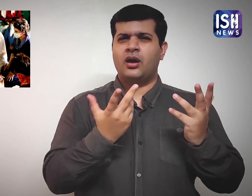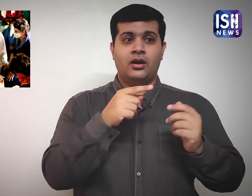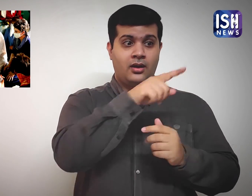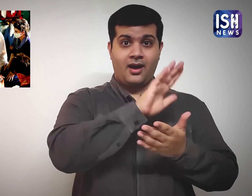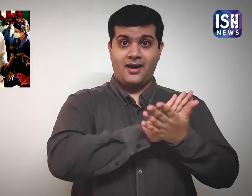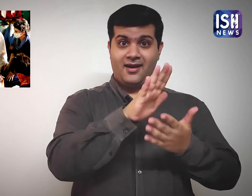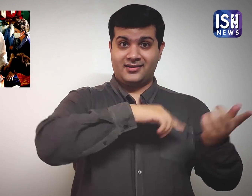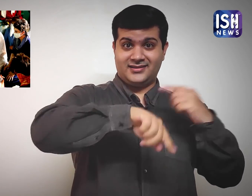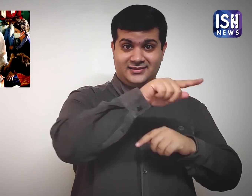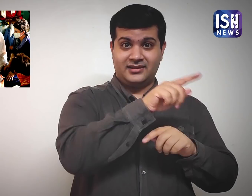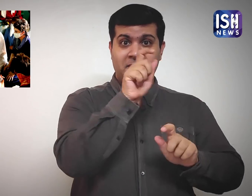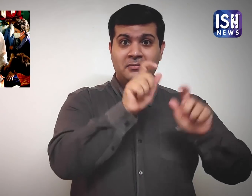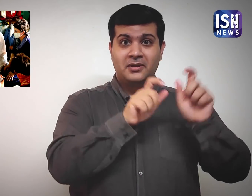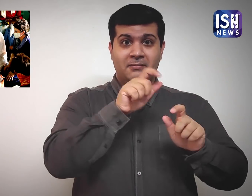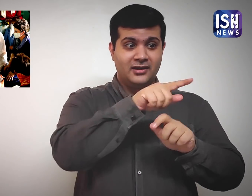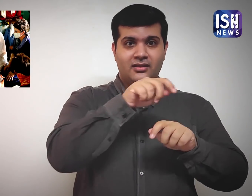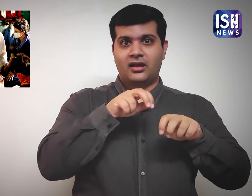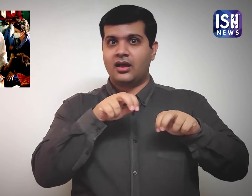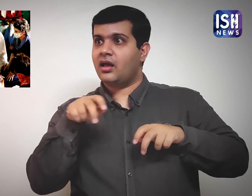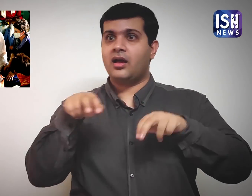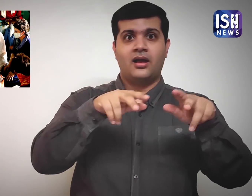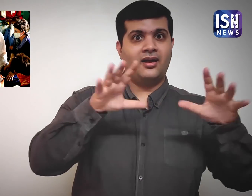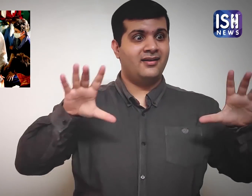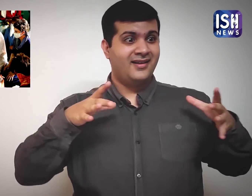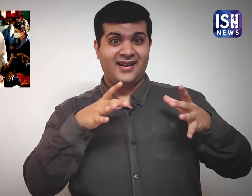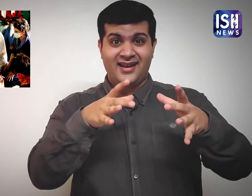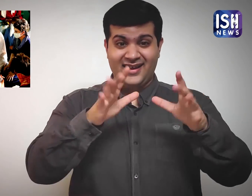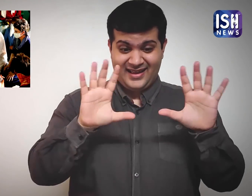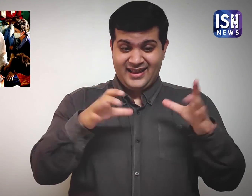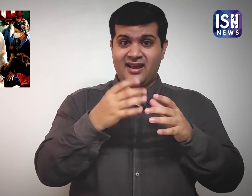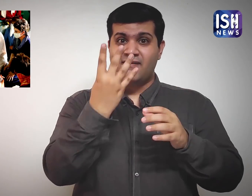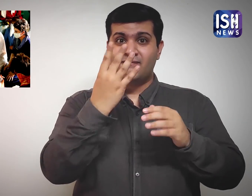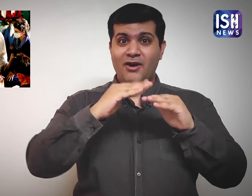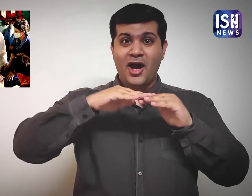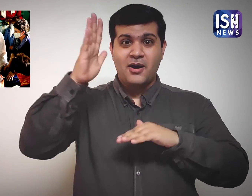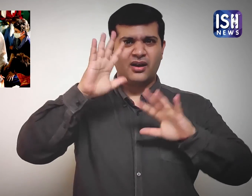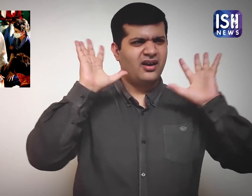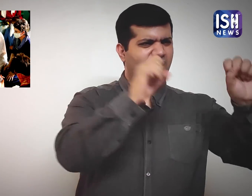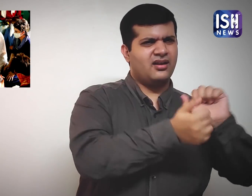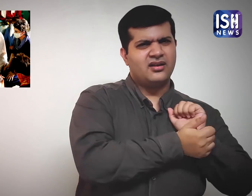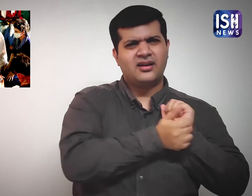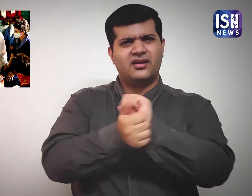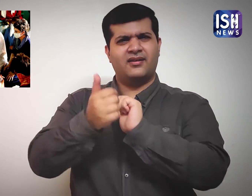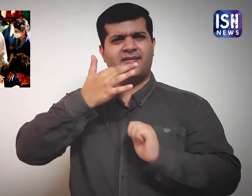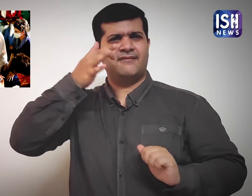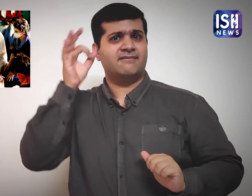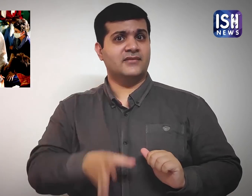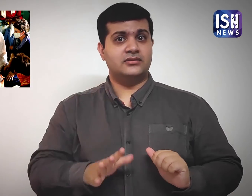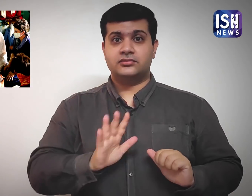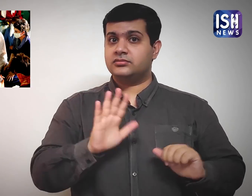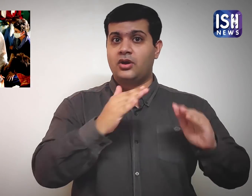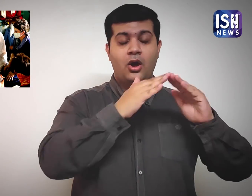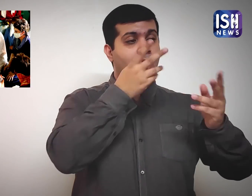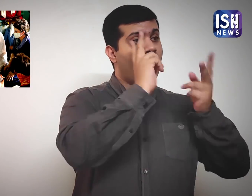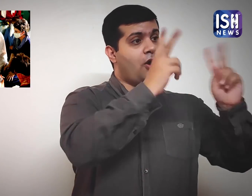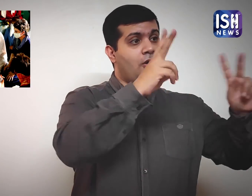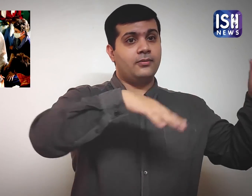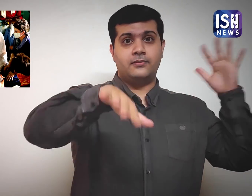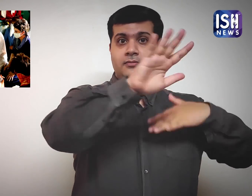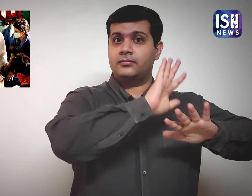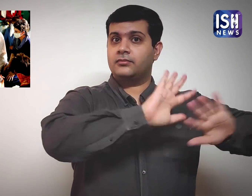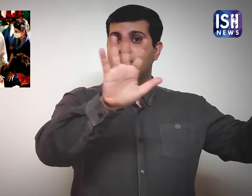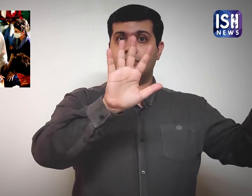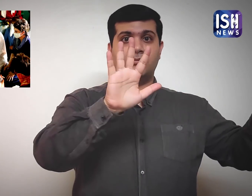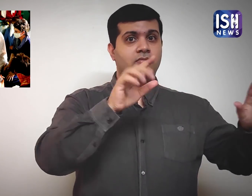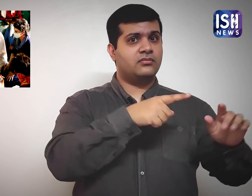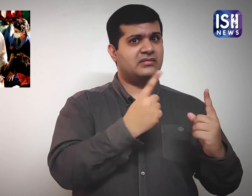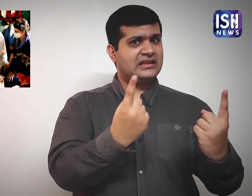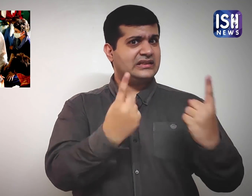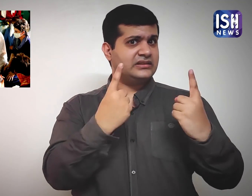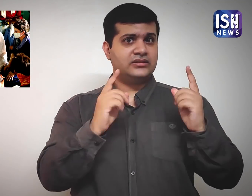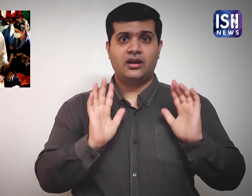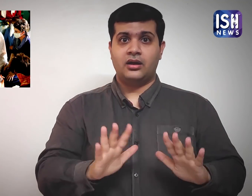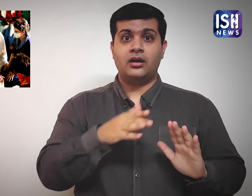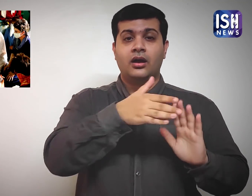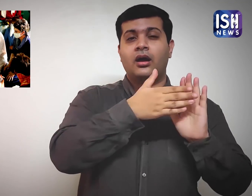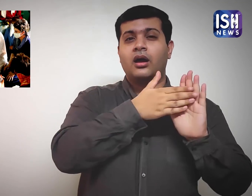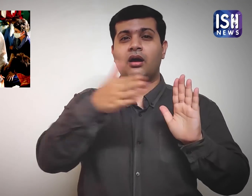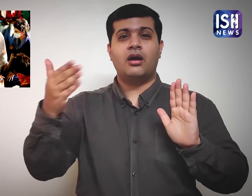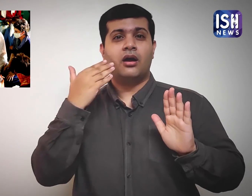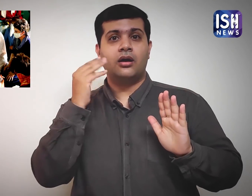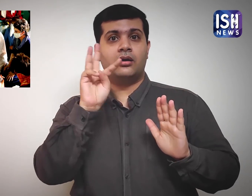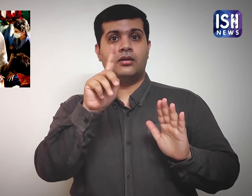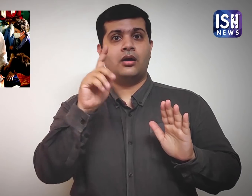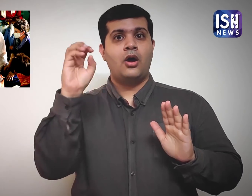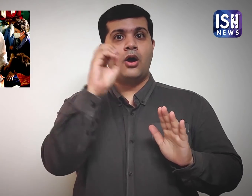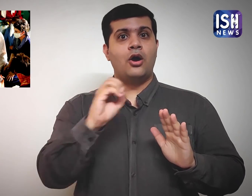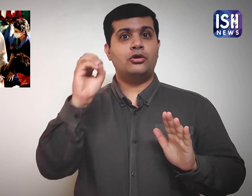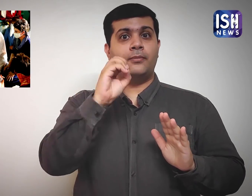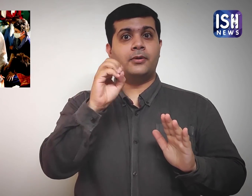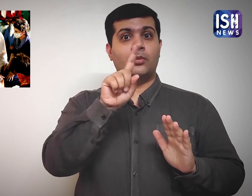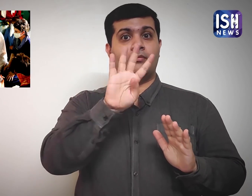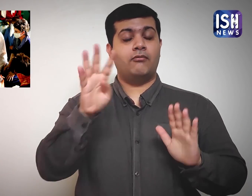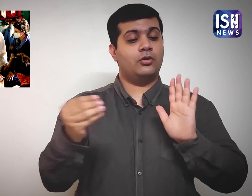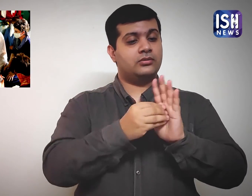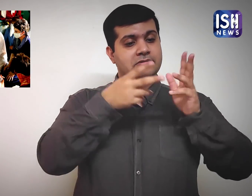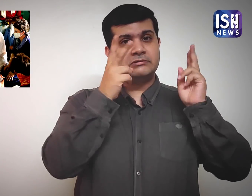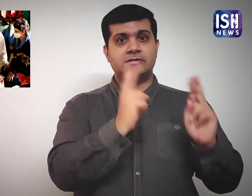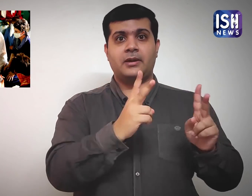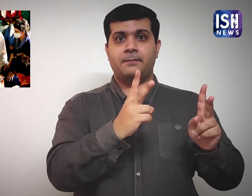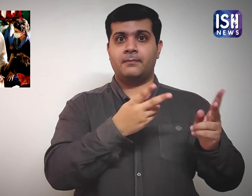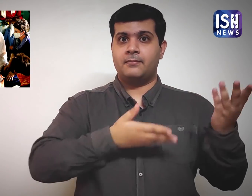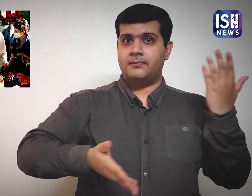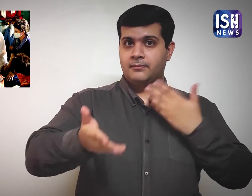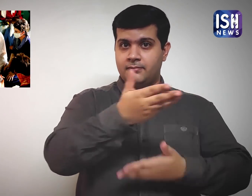Strict action will be taken against a gathering of more than 4 people till 31st October.